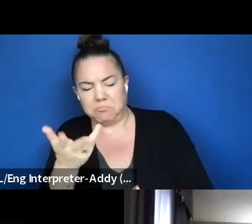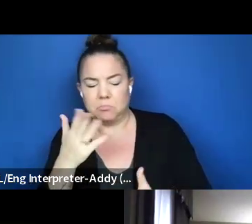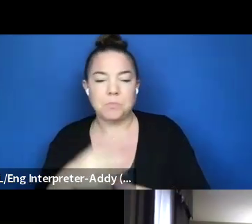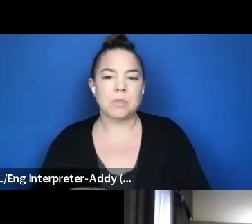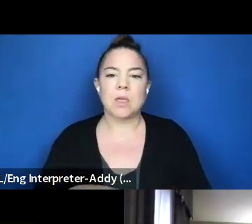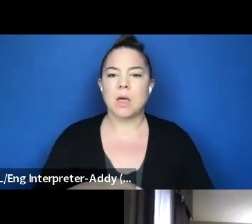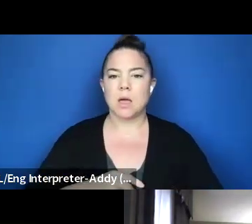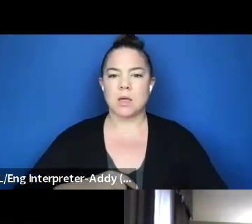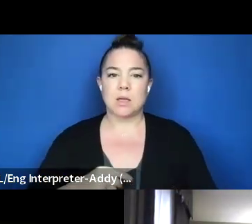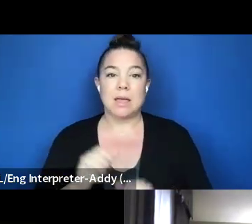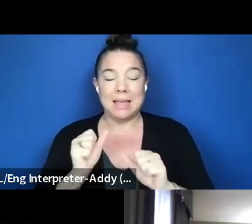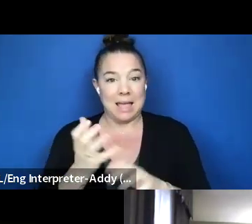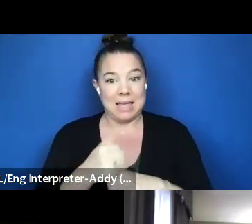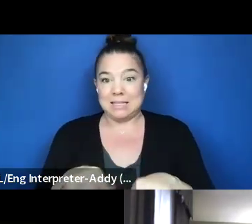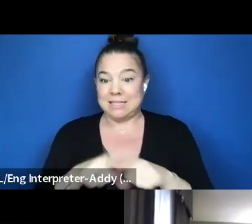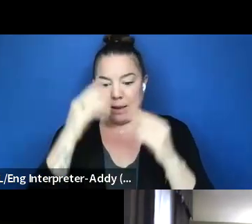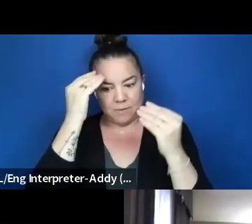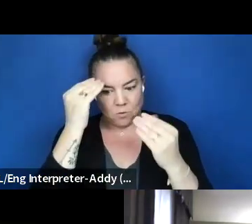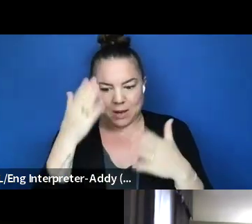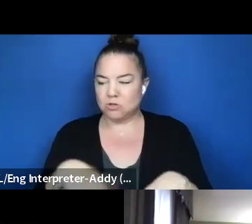Leelynn Brady: can get that same information and be on the same